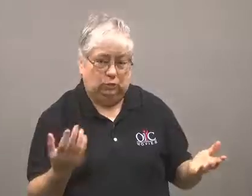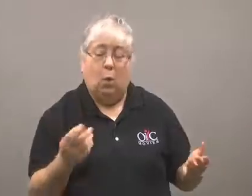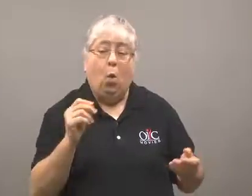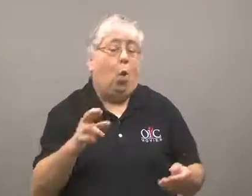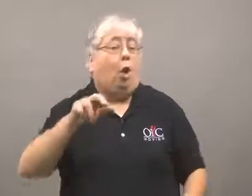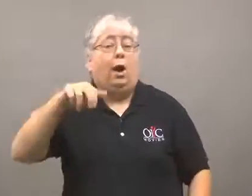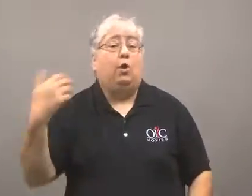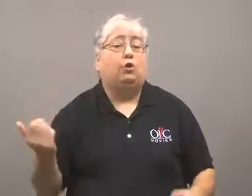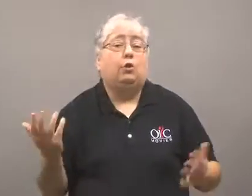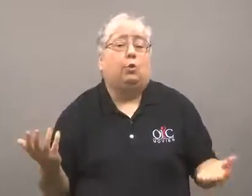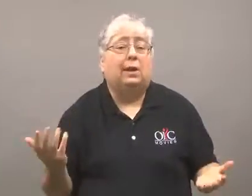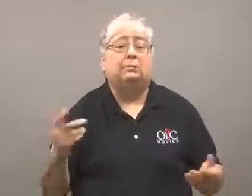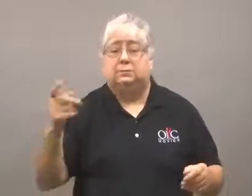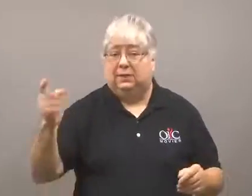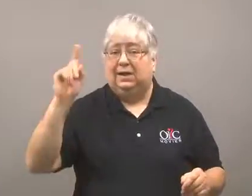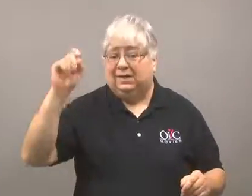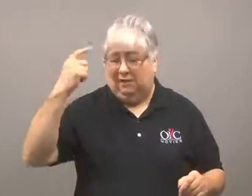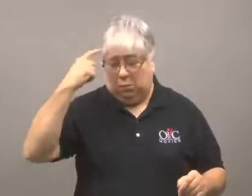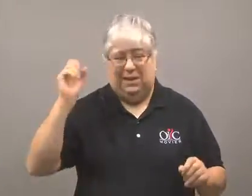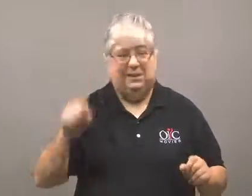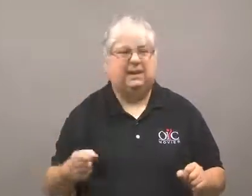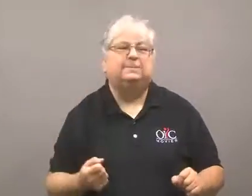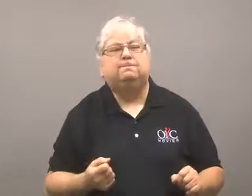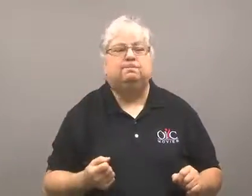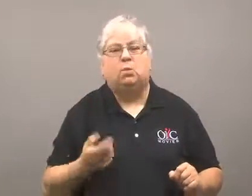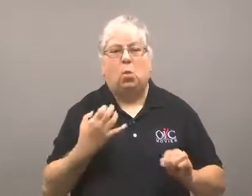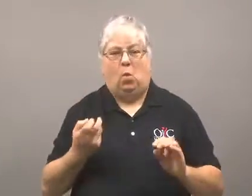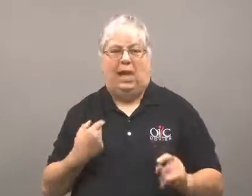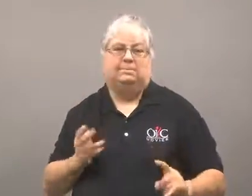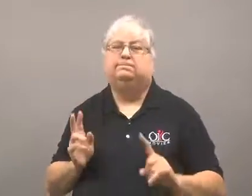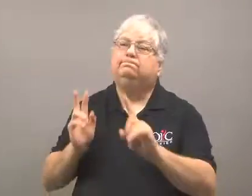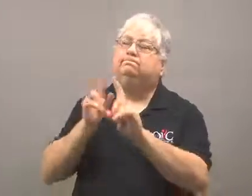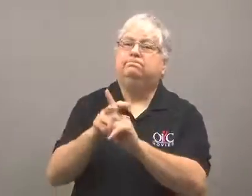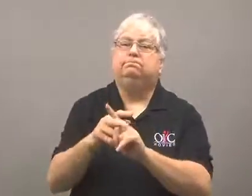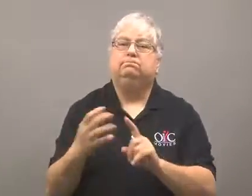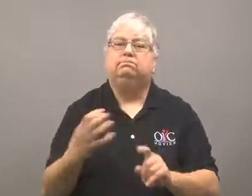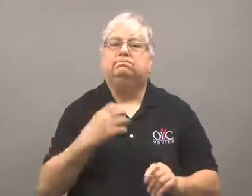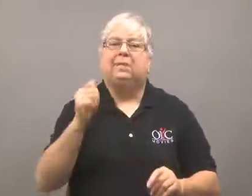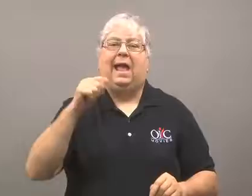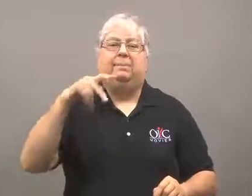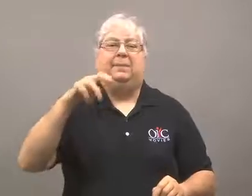The government could also appeal the case to the full panel on the appeals court.